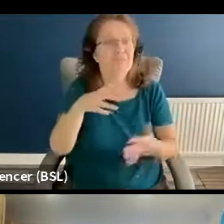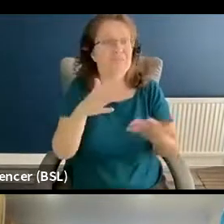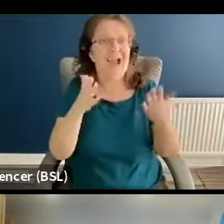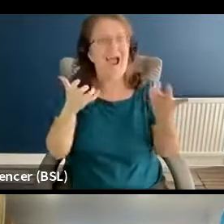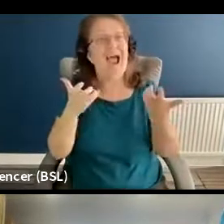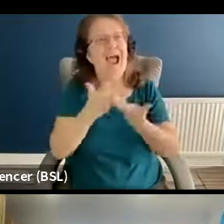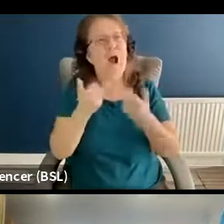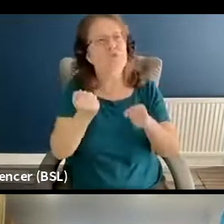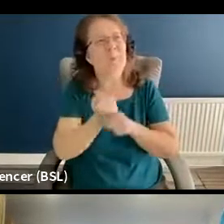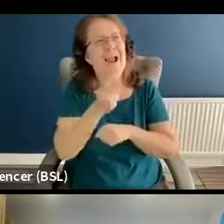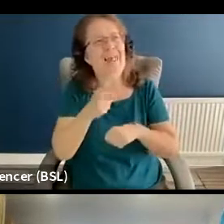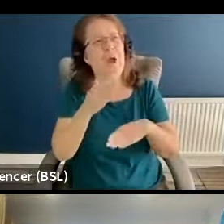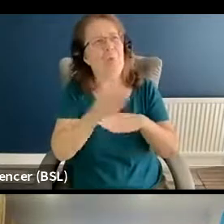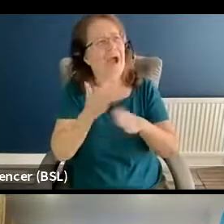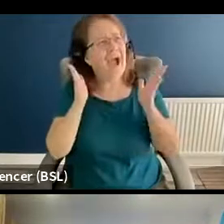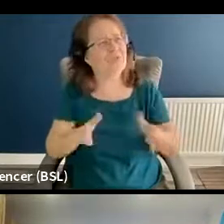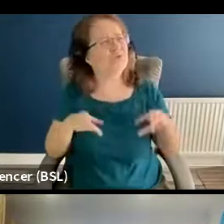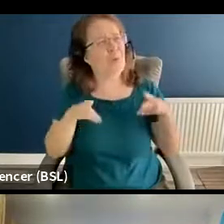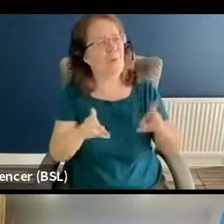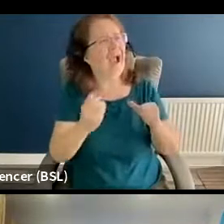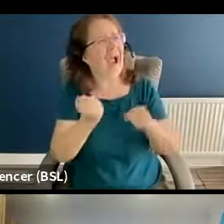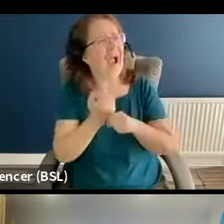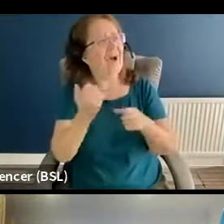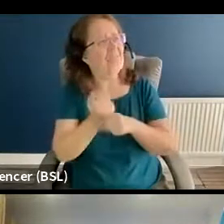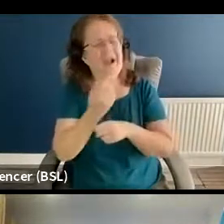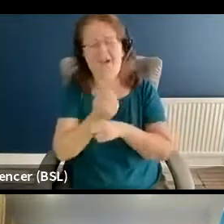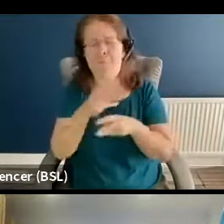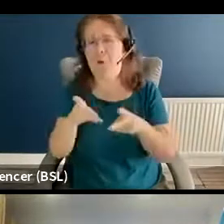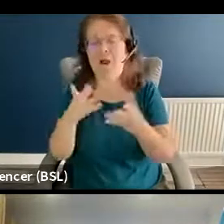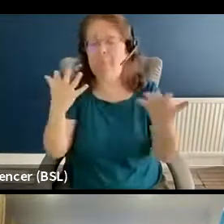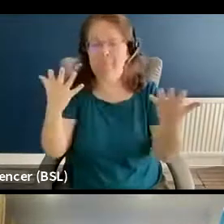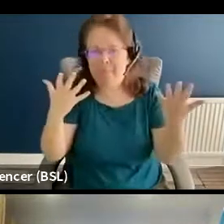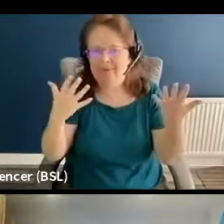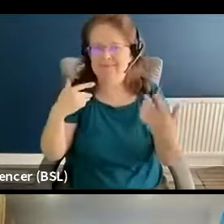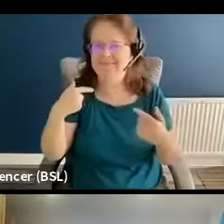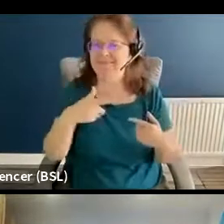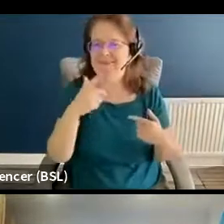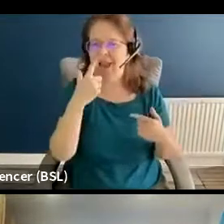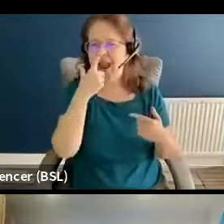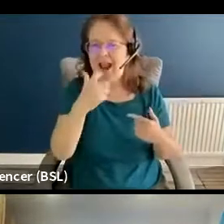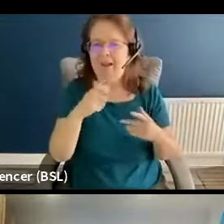Yeah. It's an interesting one isn't it? It's obviously multifaceted and it does leave me on to